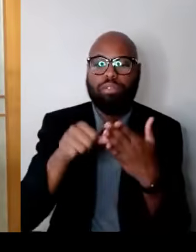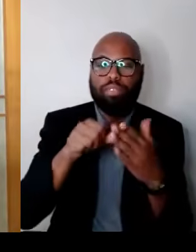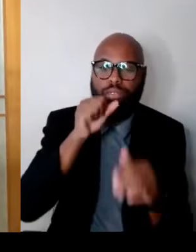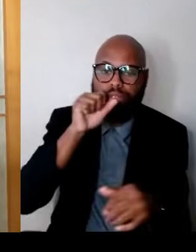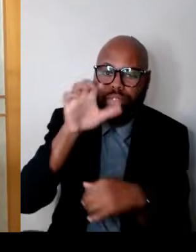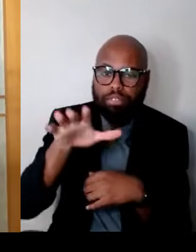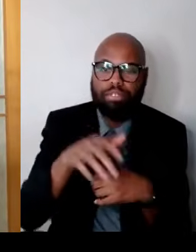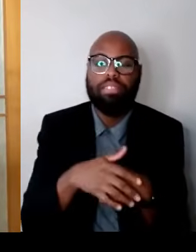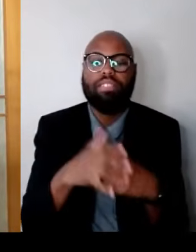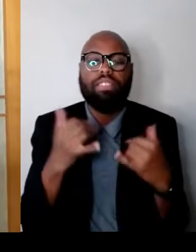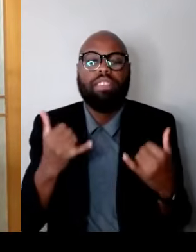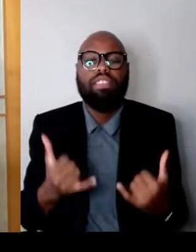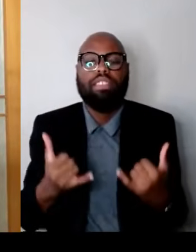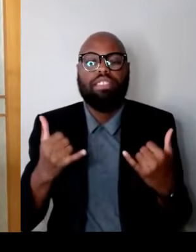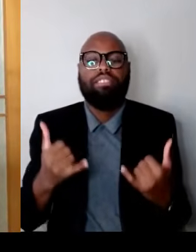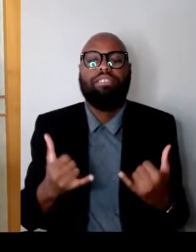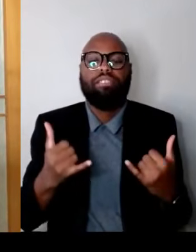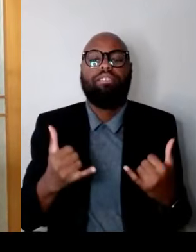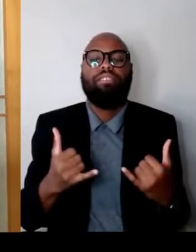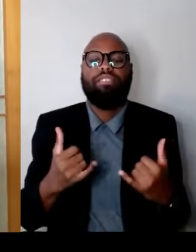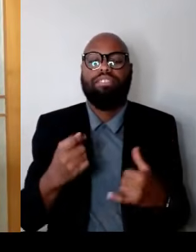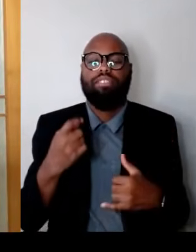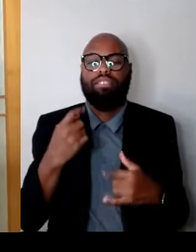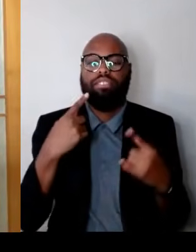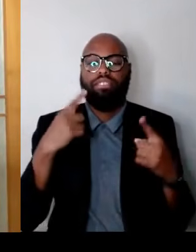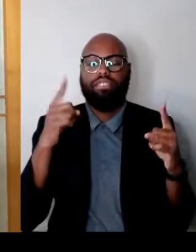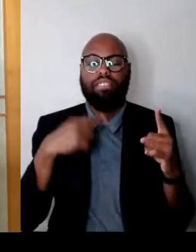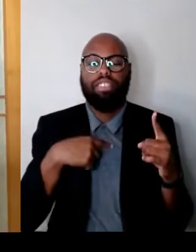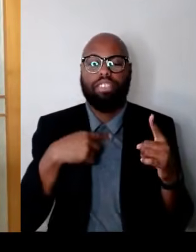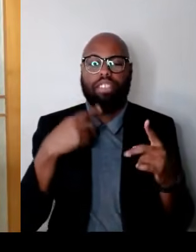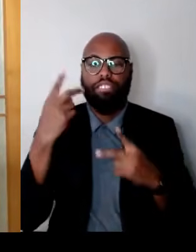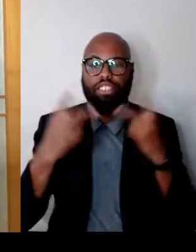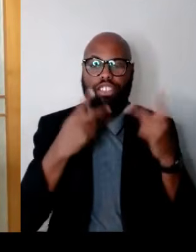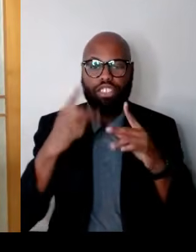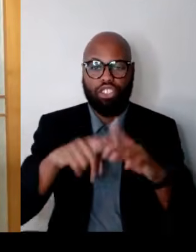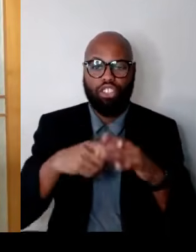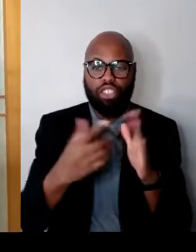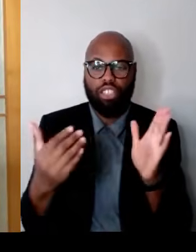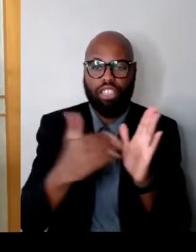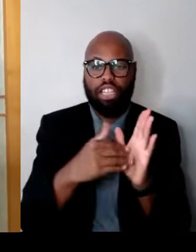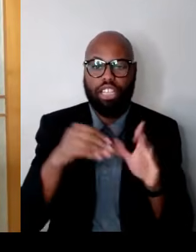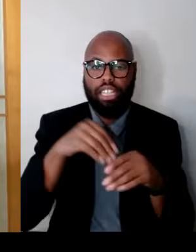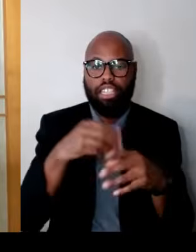just this week, visitation has restarted again in detention centers. It's been over two years